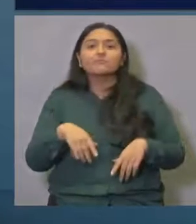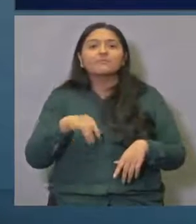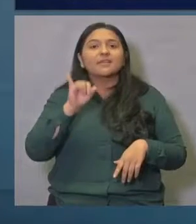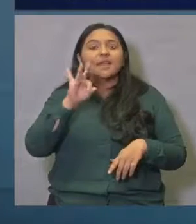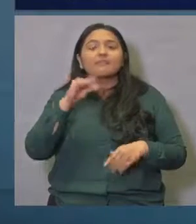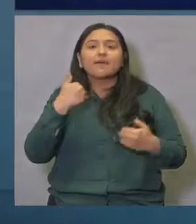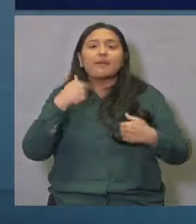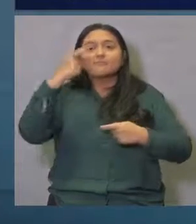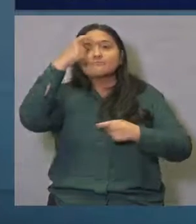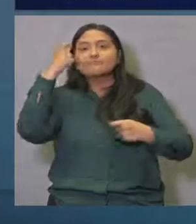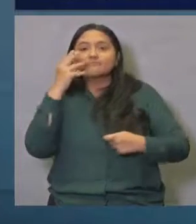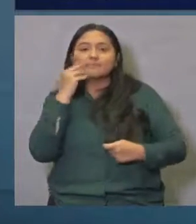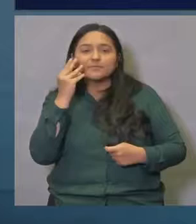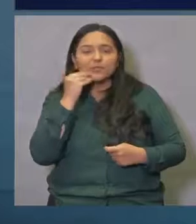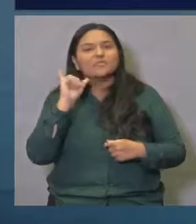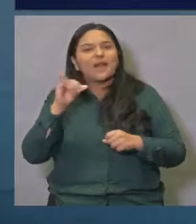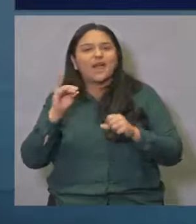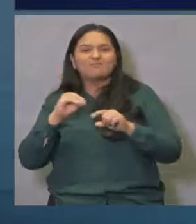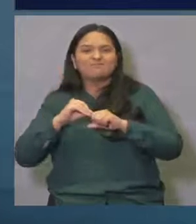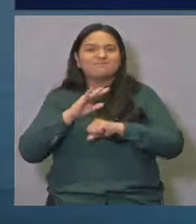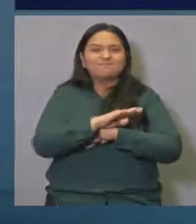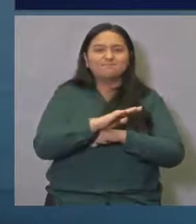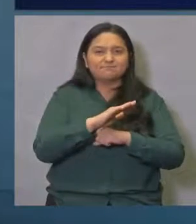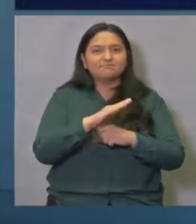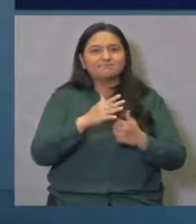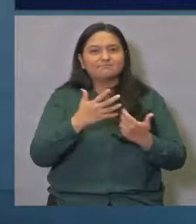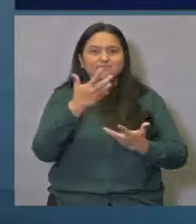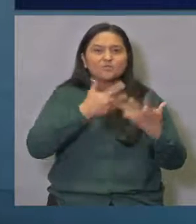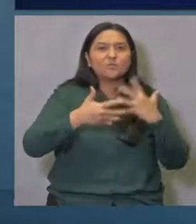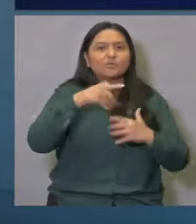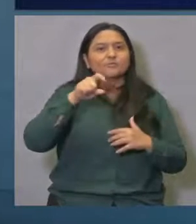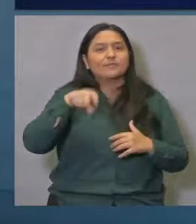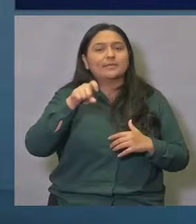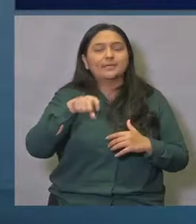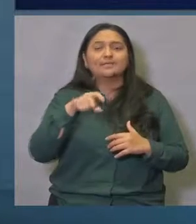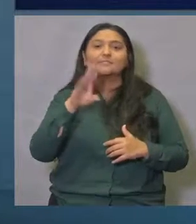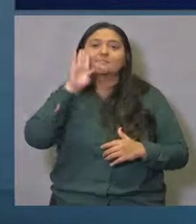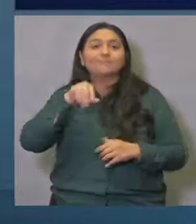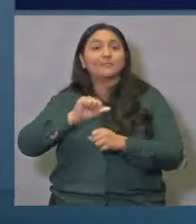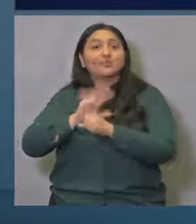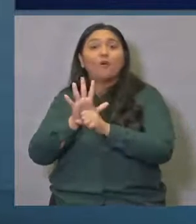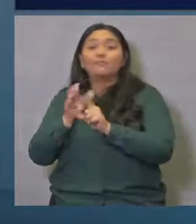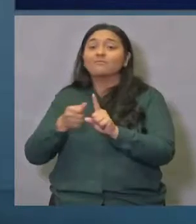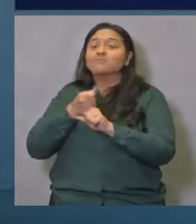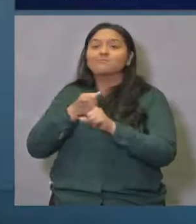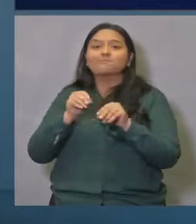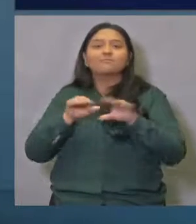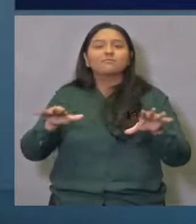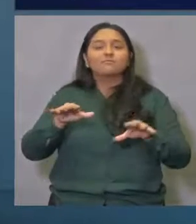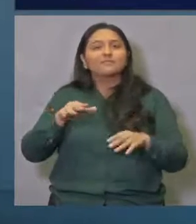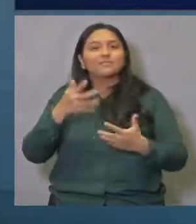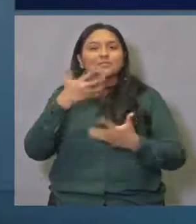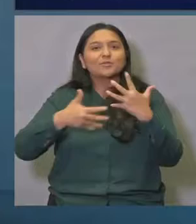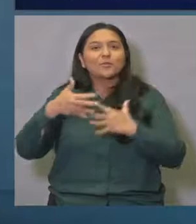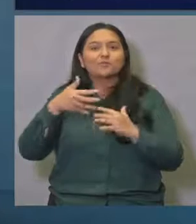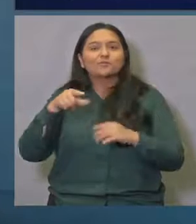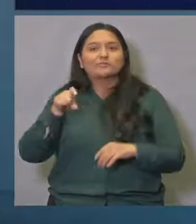TRAUMATIC EXPERIENCES, AND OF